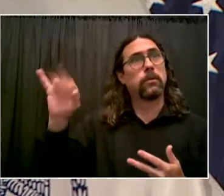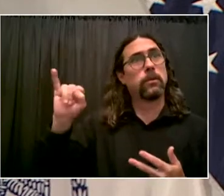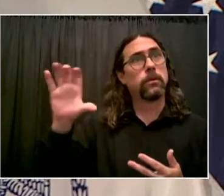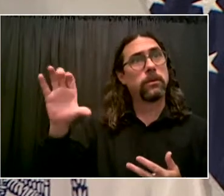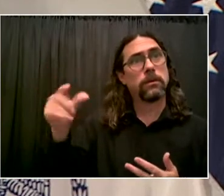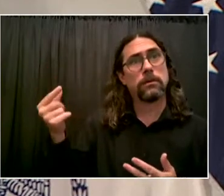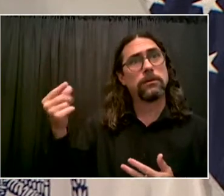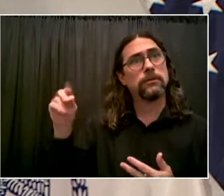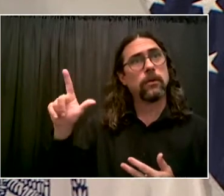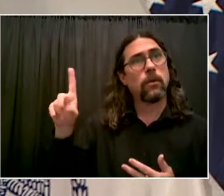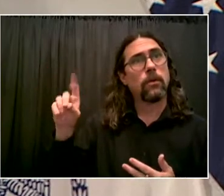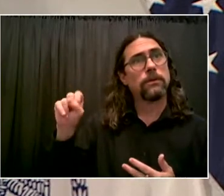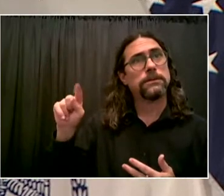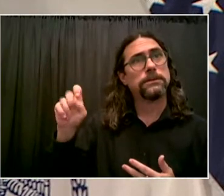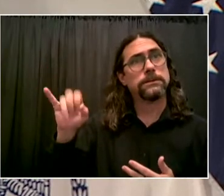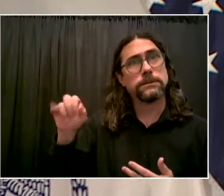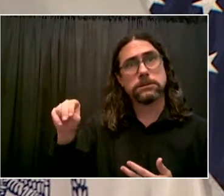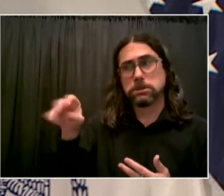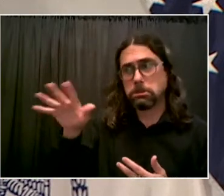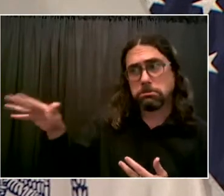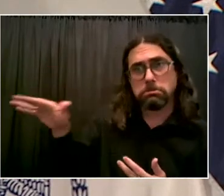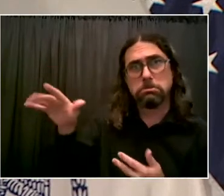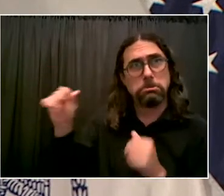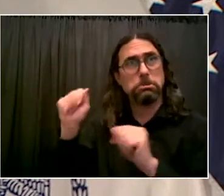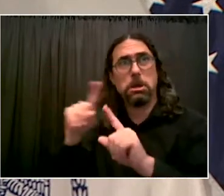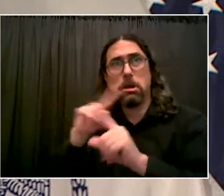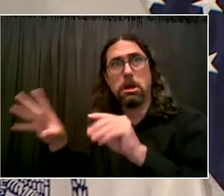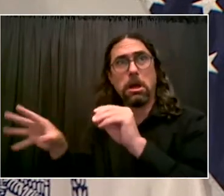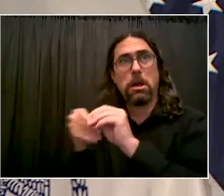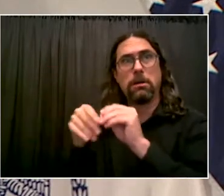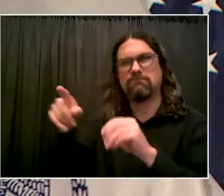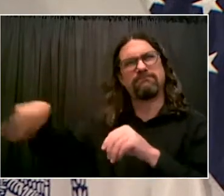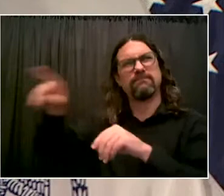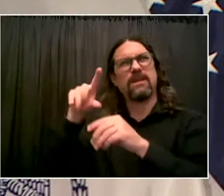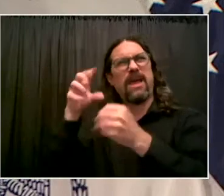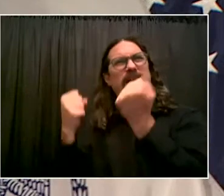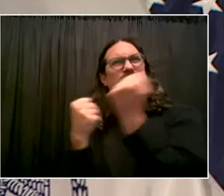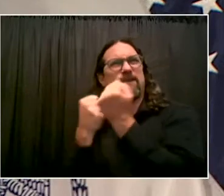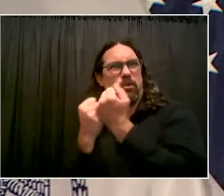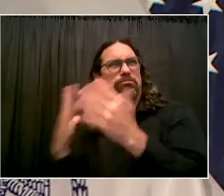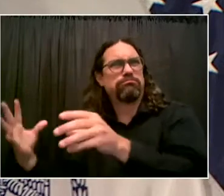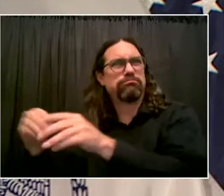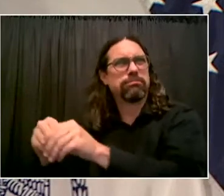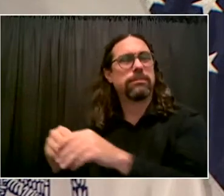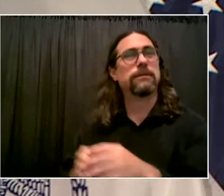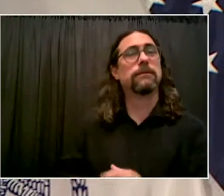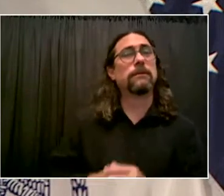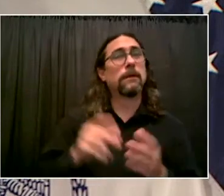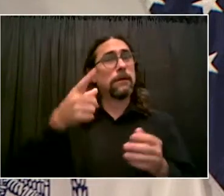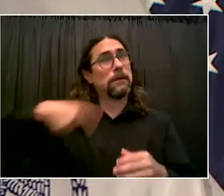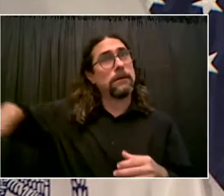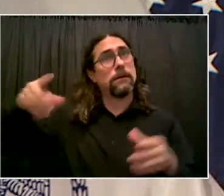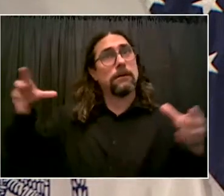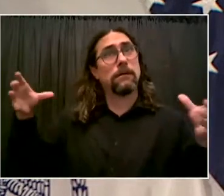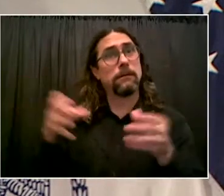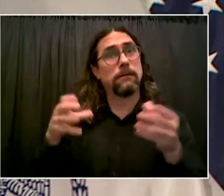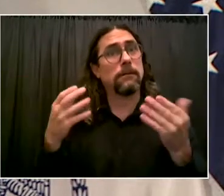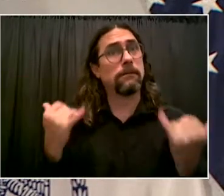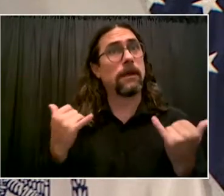ONE A CALL ON TOM RICE SUES THE PRESIDENT OF THE REGIONAL PLANNING ASSOCIATION, ERIC GOLDSTEIN, NATURAL REFORMS